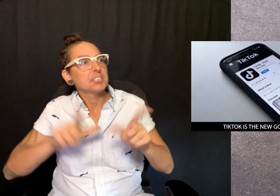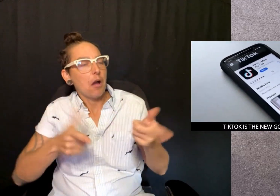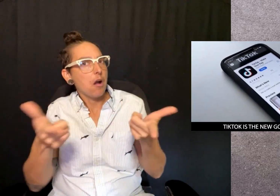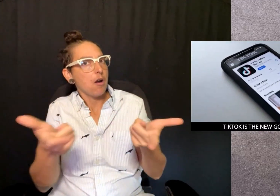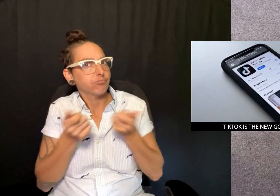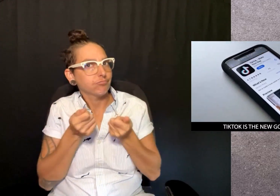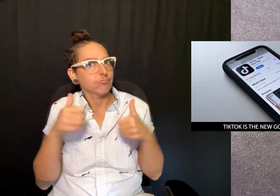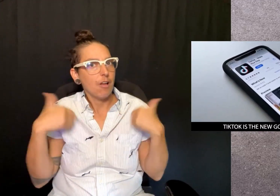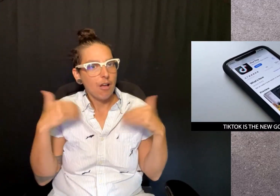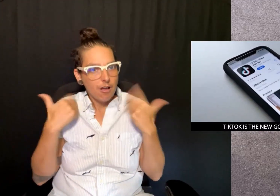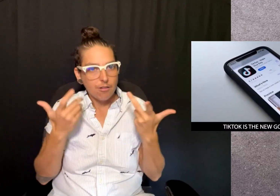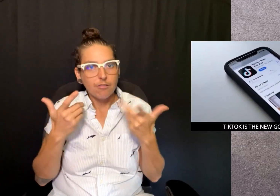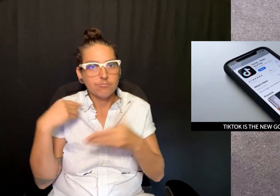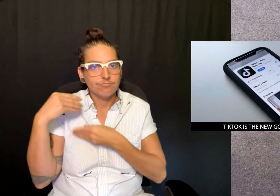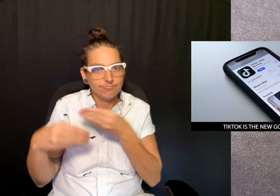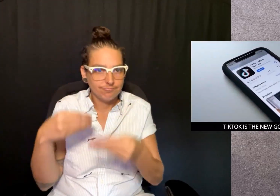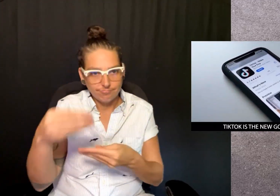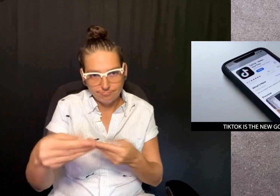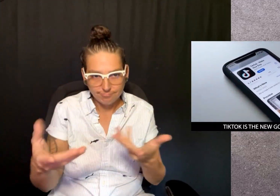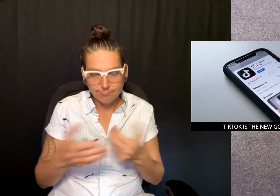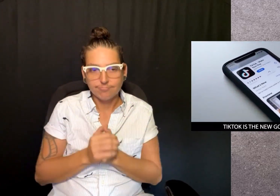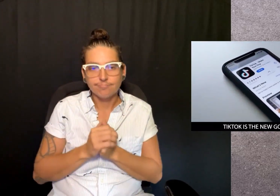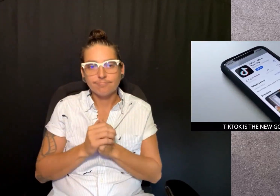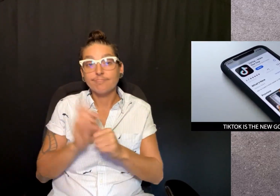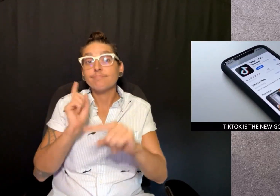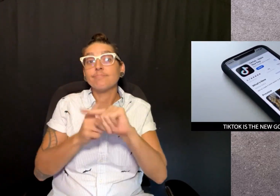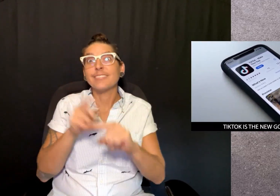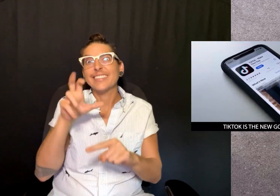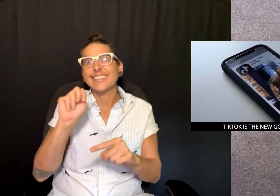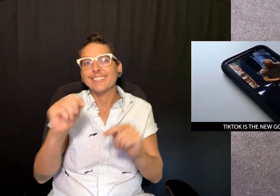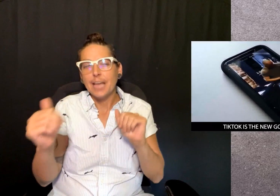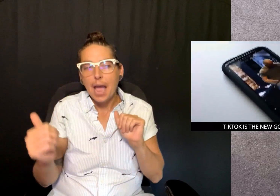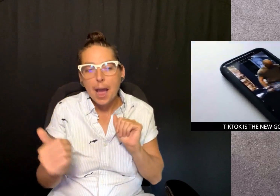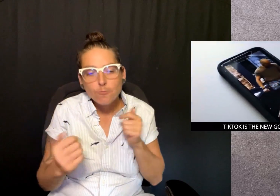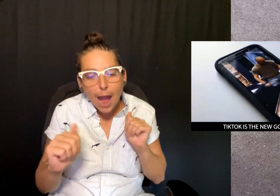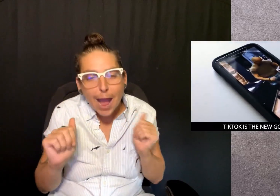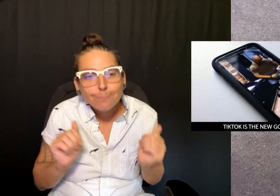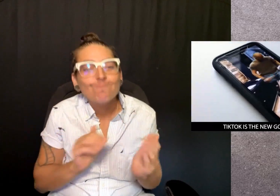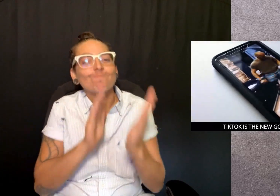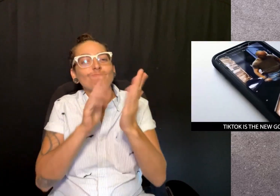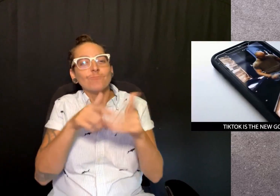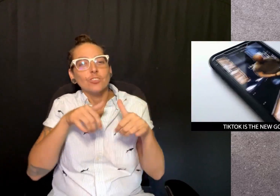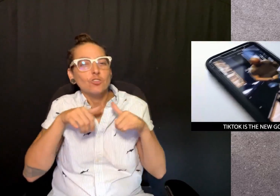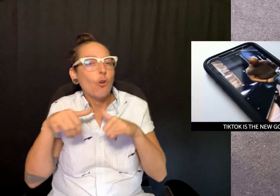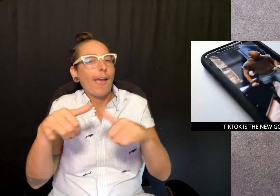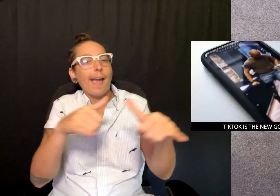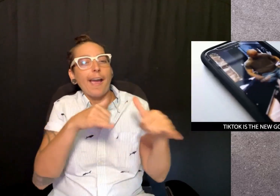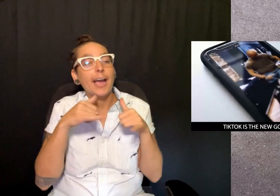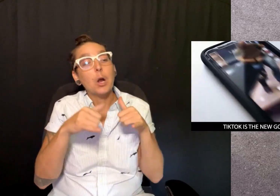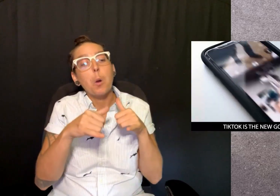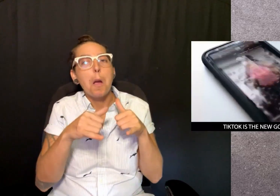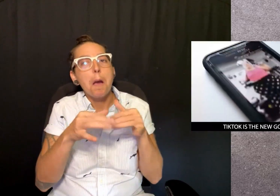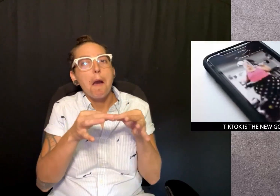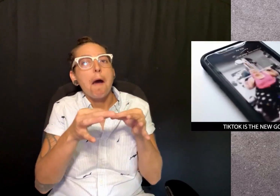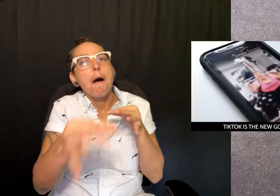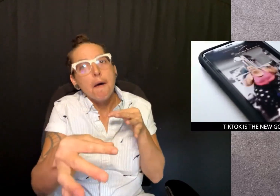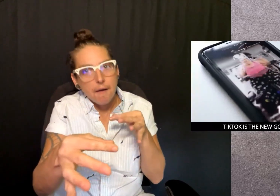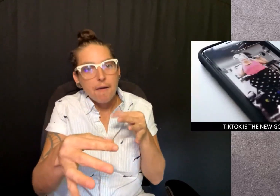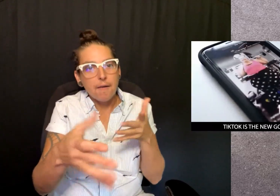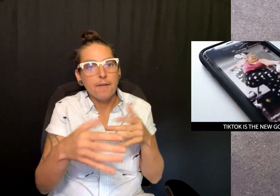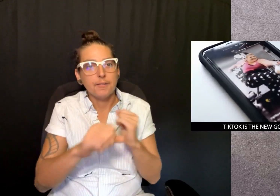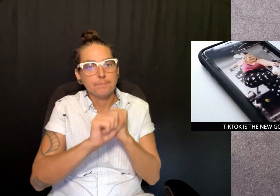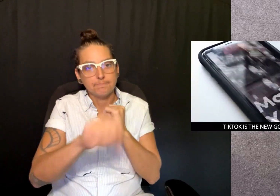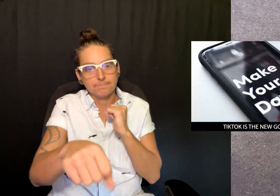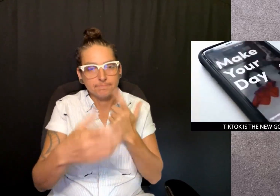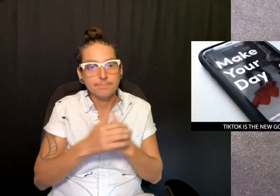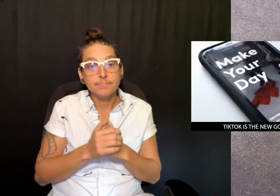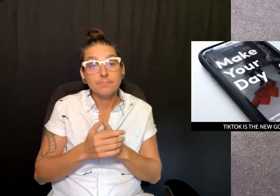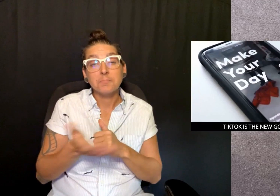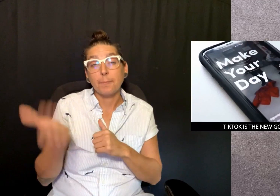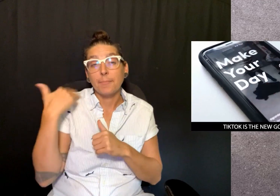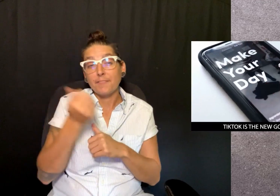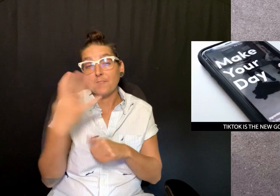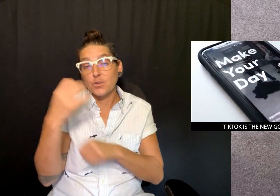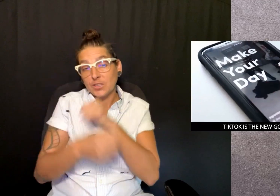to younger generations and it's even embracing the trend to an extent in the past few years